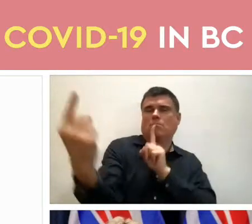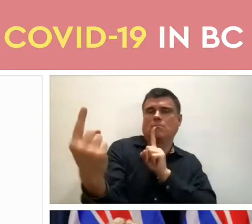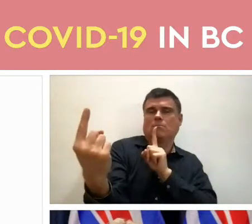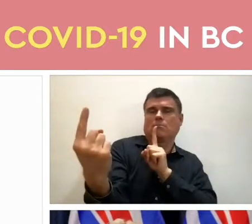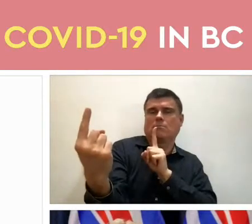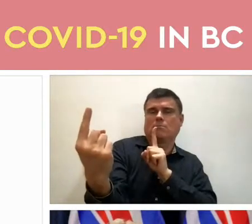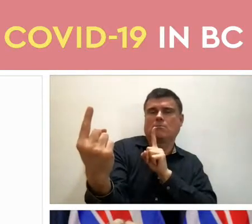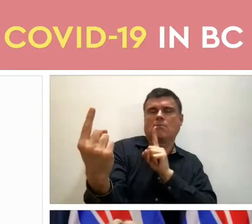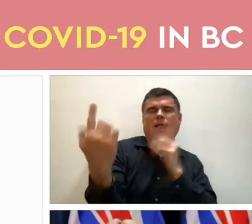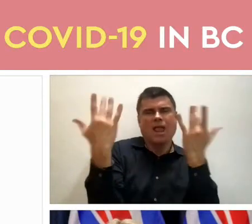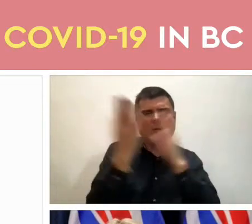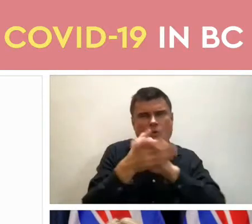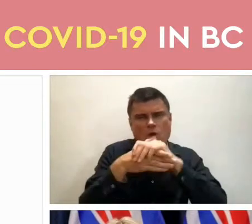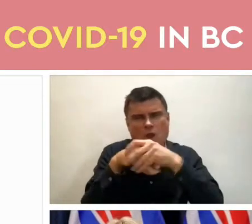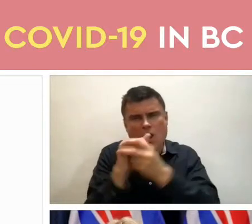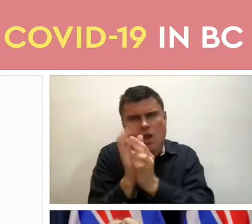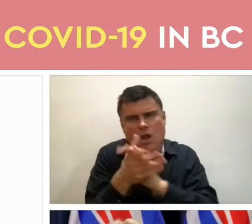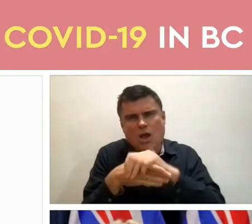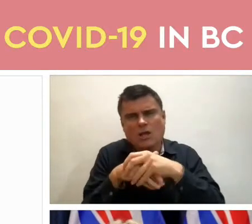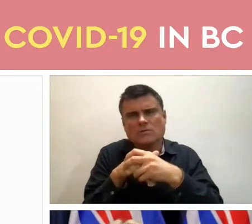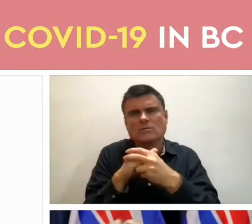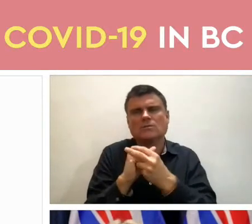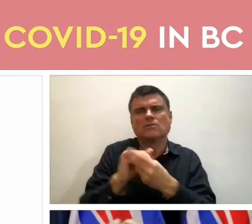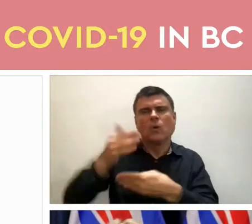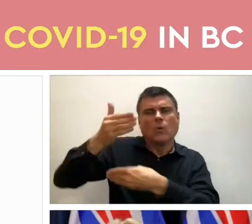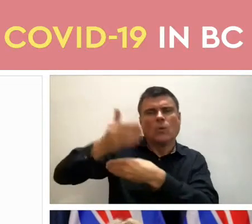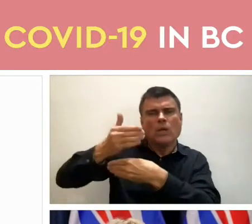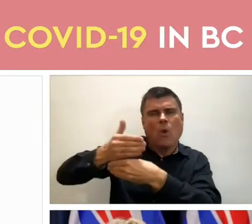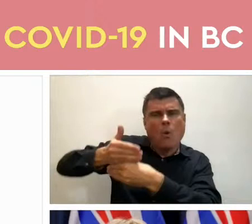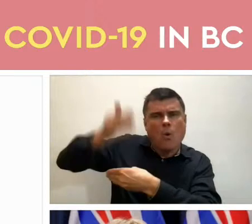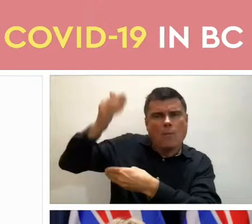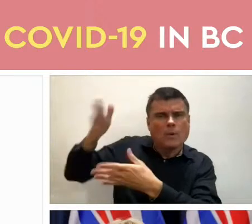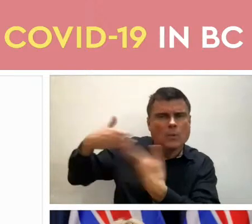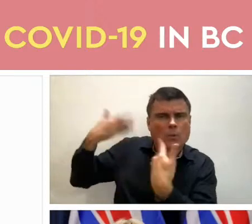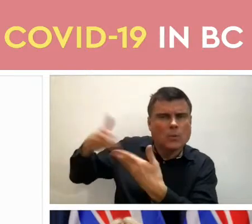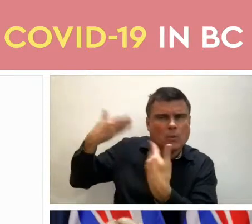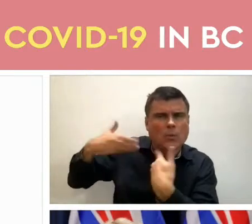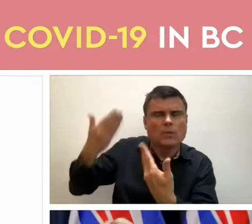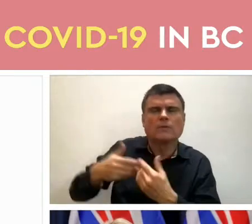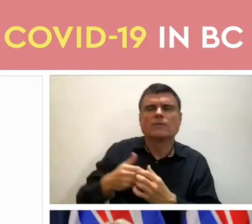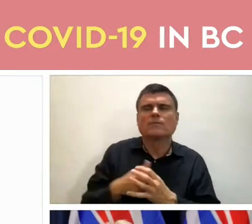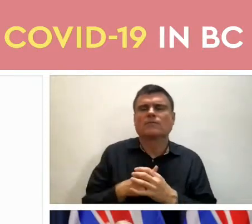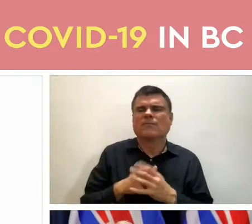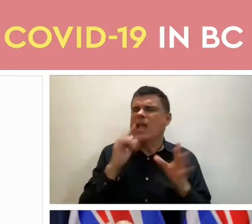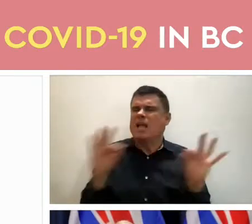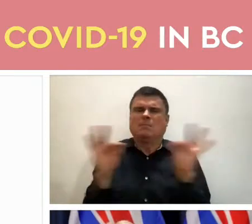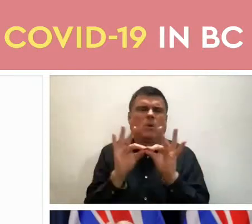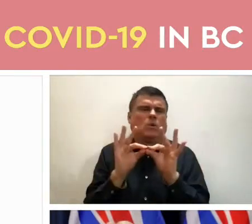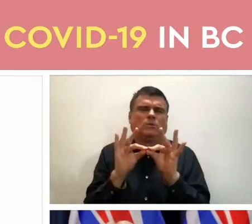do right now. We know that this is a